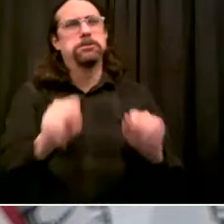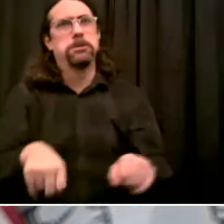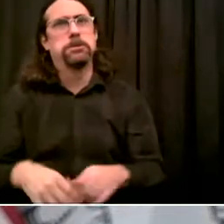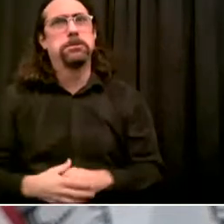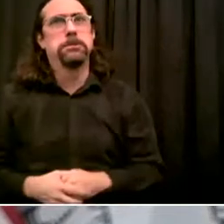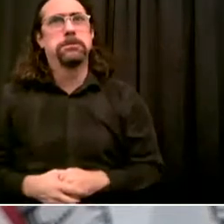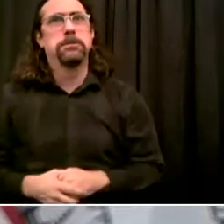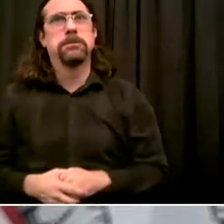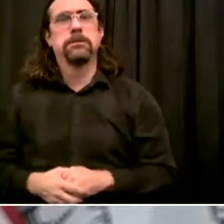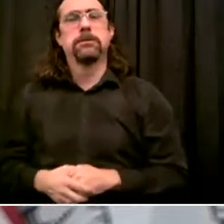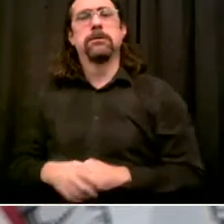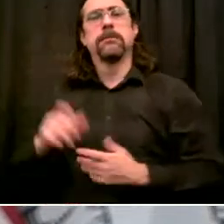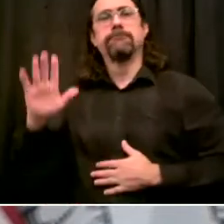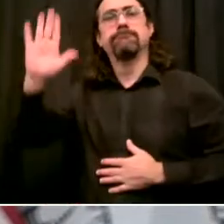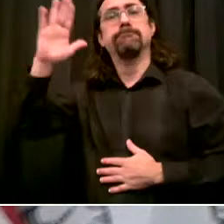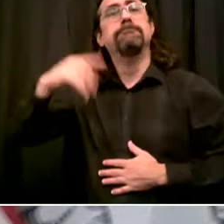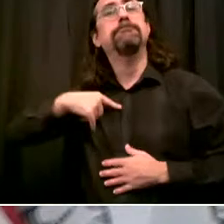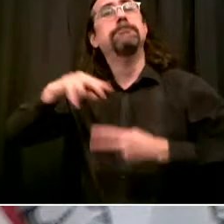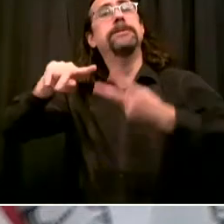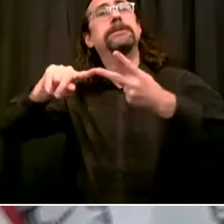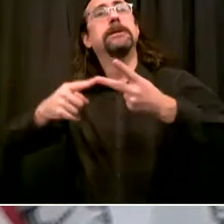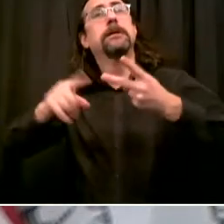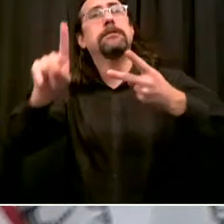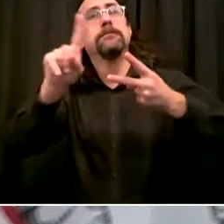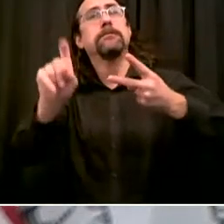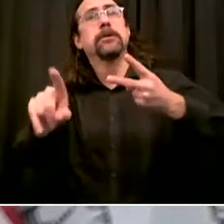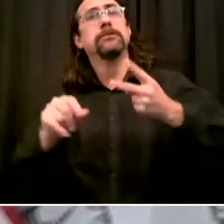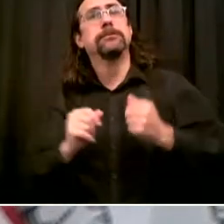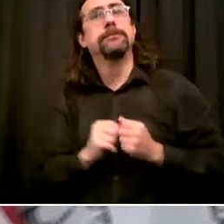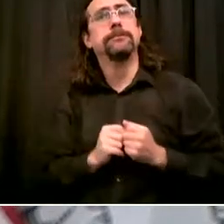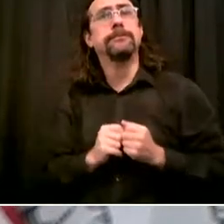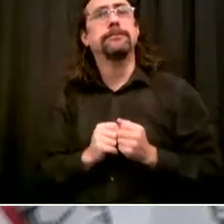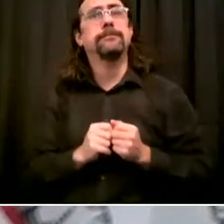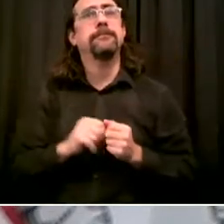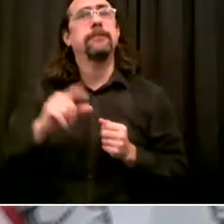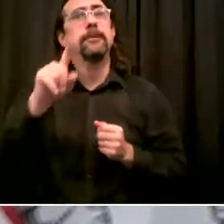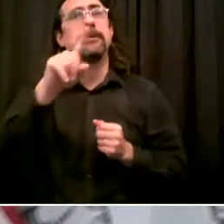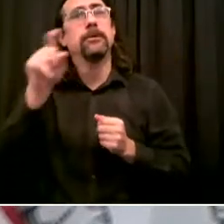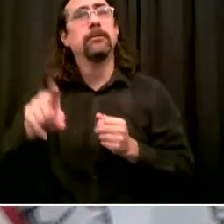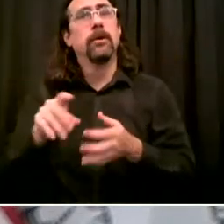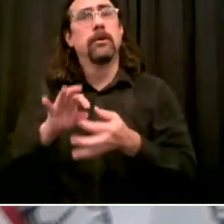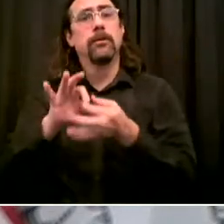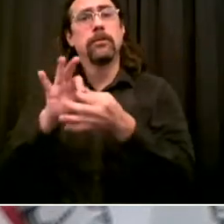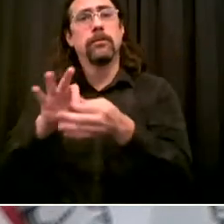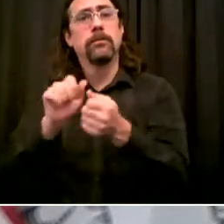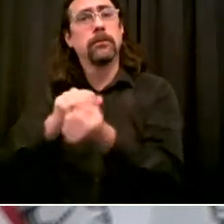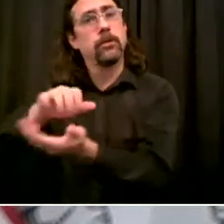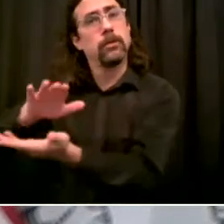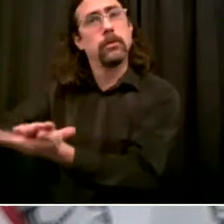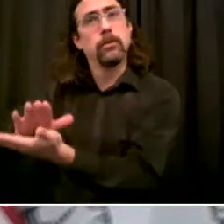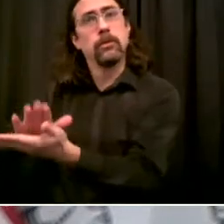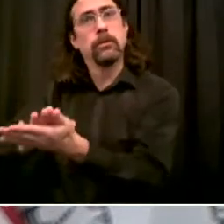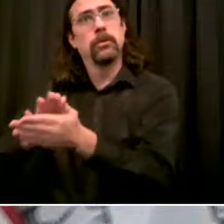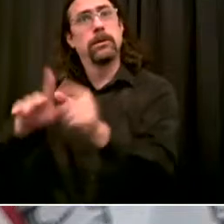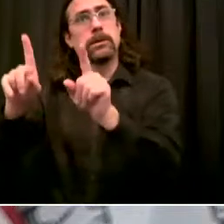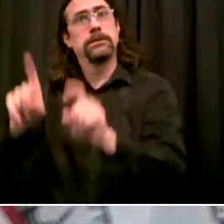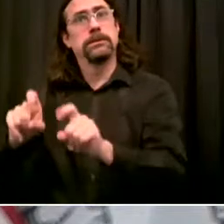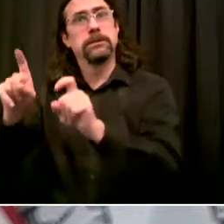ADD? NOTHING FOR ME. THANK YOU. GO AHEAD GLORIA.